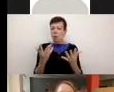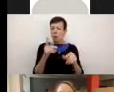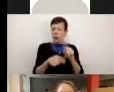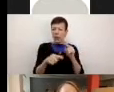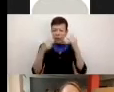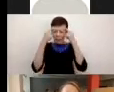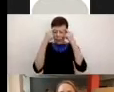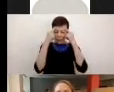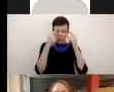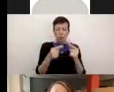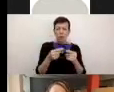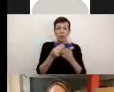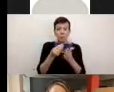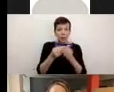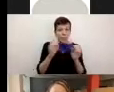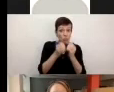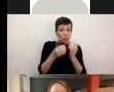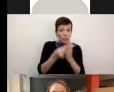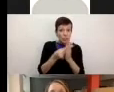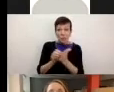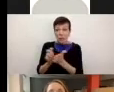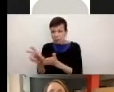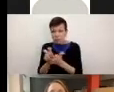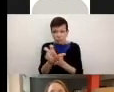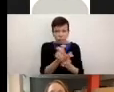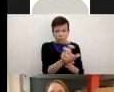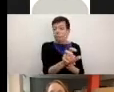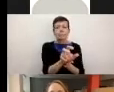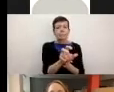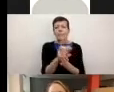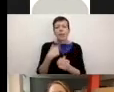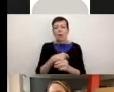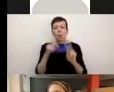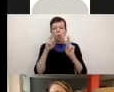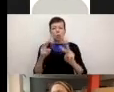So again, we're looking into supporting the recovery phase and really responding to and